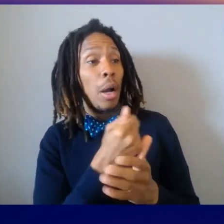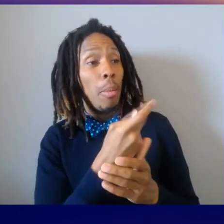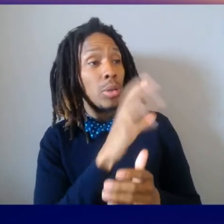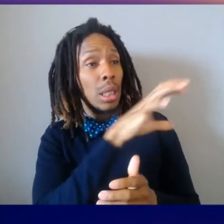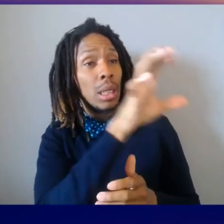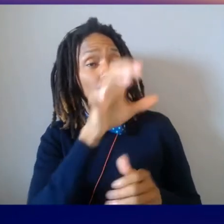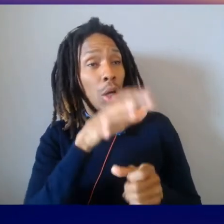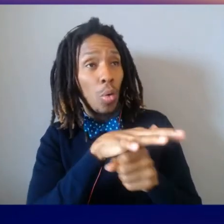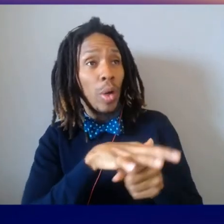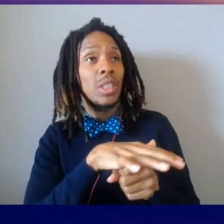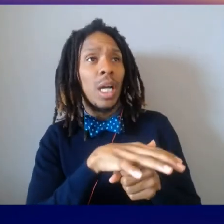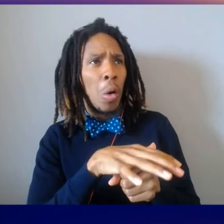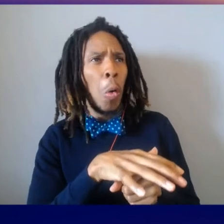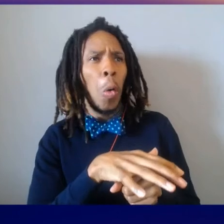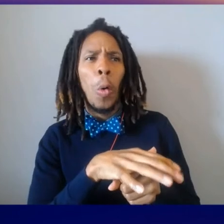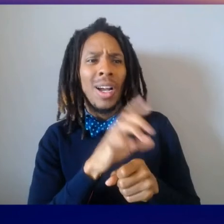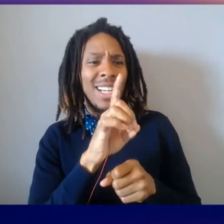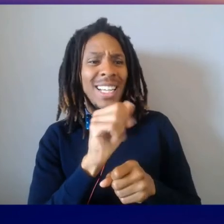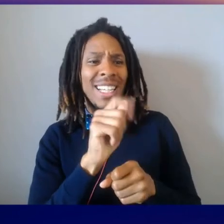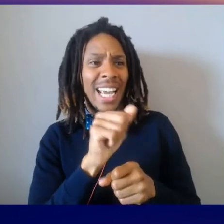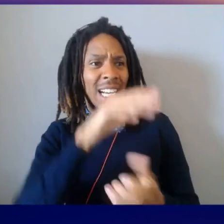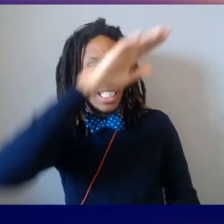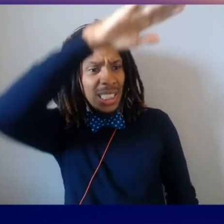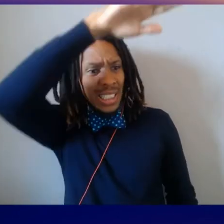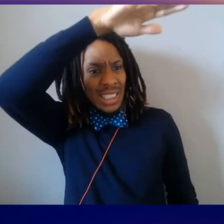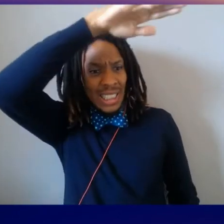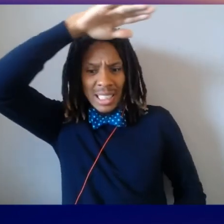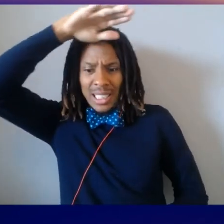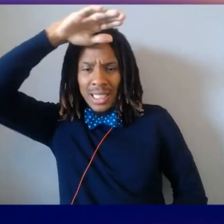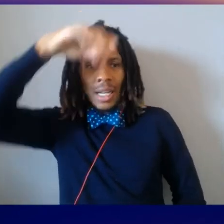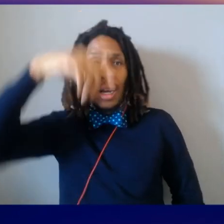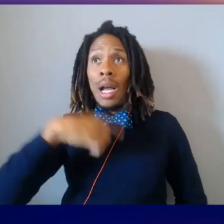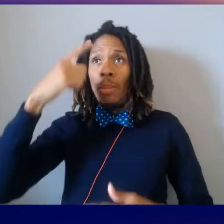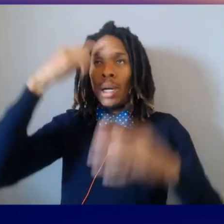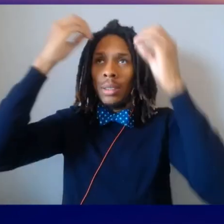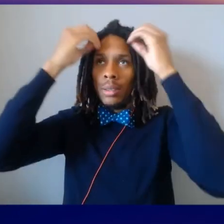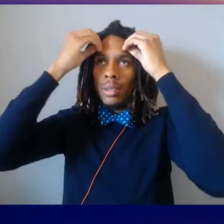Yeah. - Yeah. Yeah. Okay. Mind blown. Yeah, it is. Yeah.